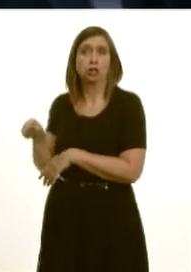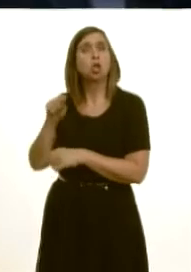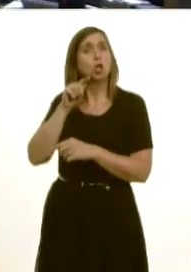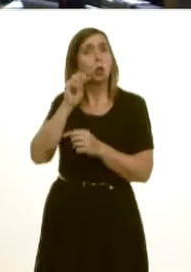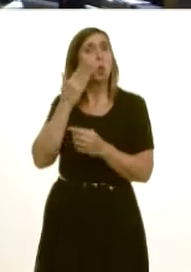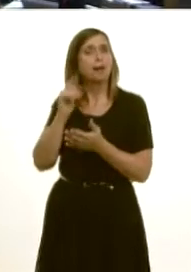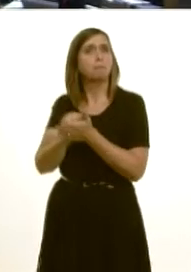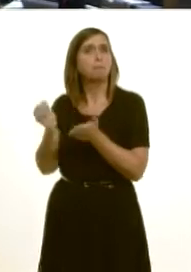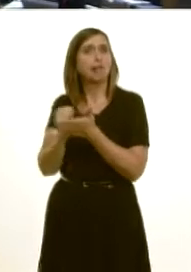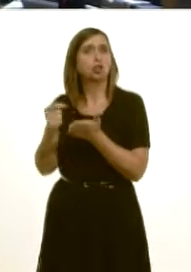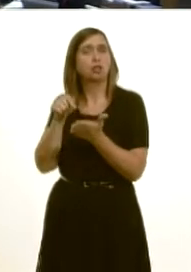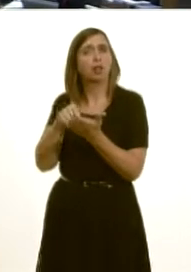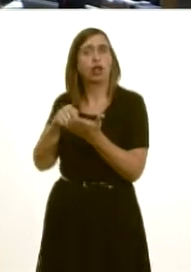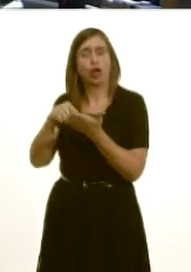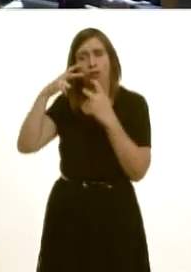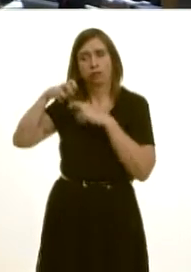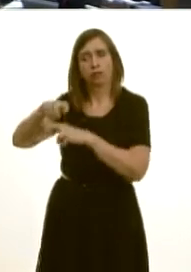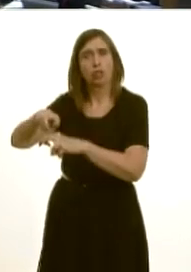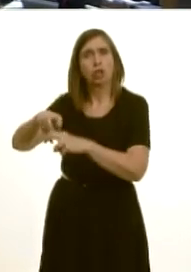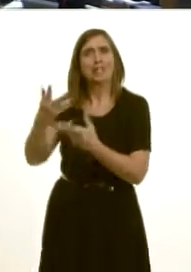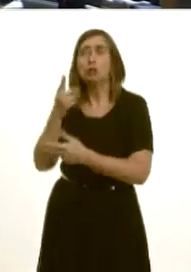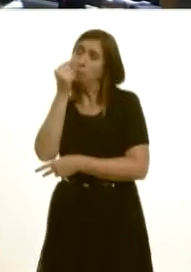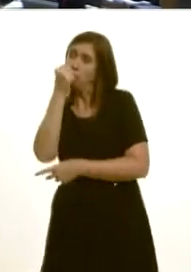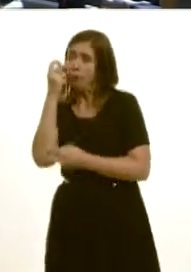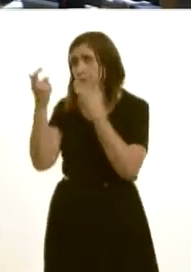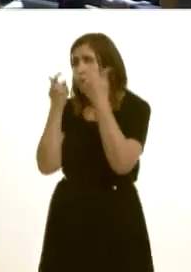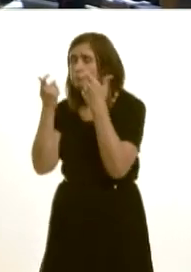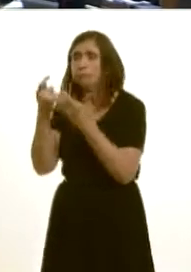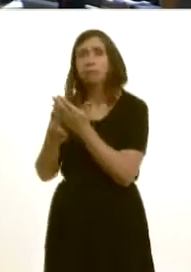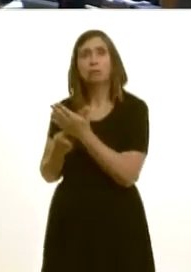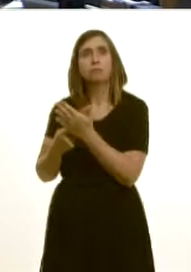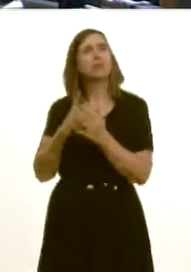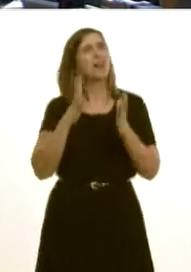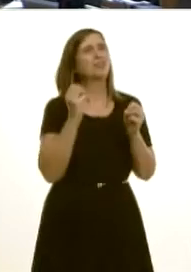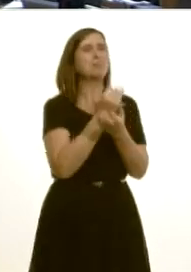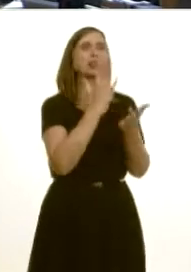Carwyn Jones: Of course, we have to ensure that the issue of electrification is resolved